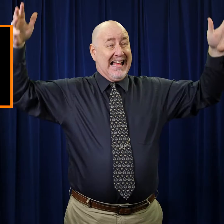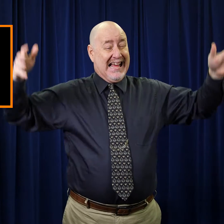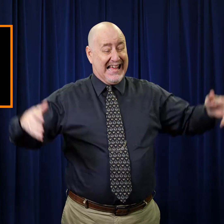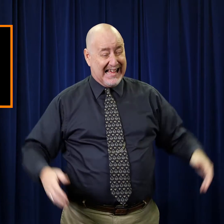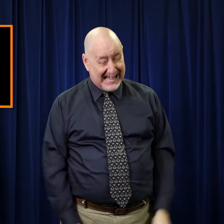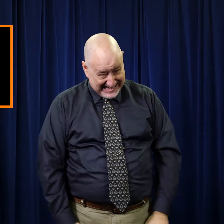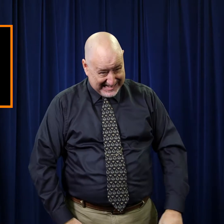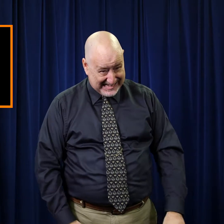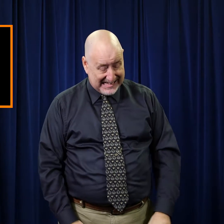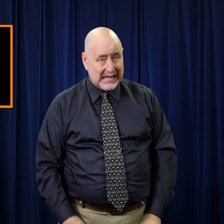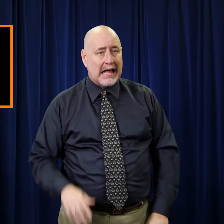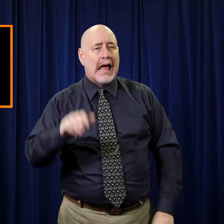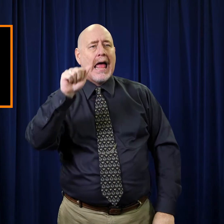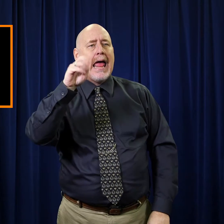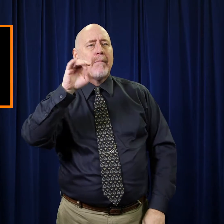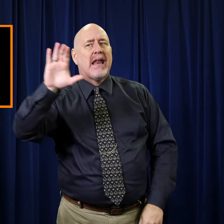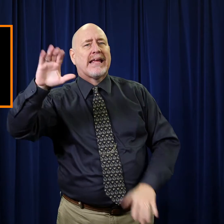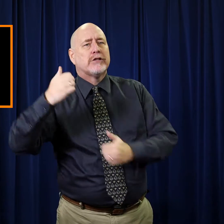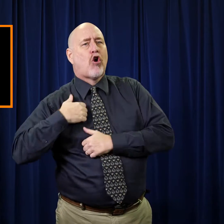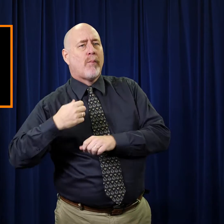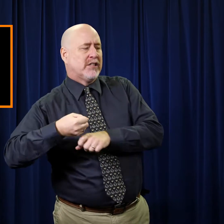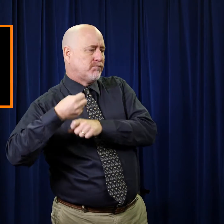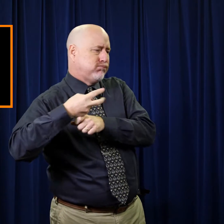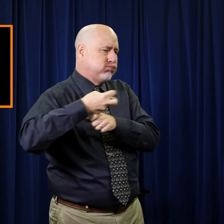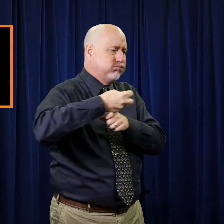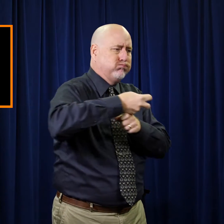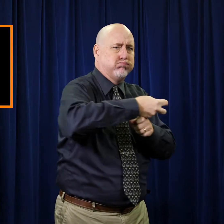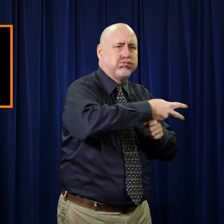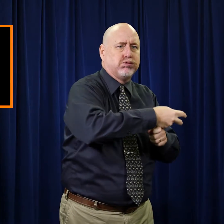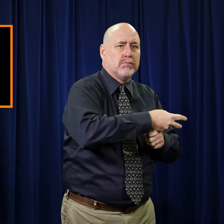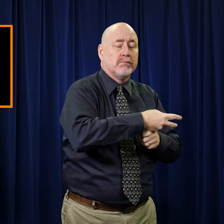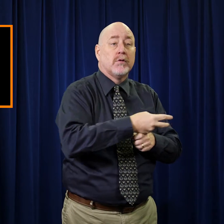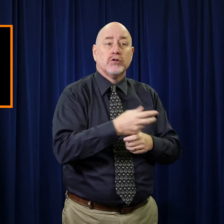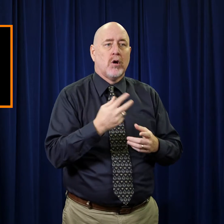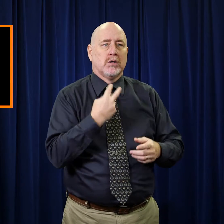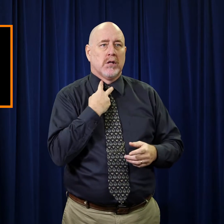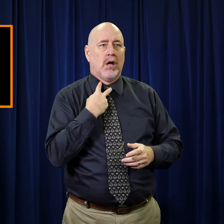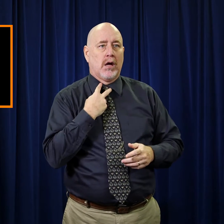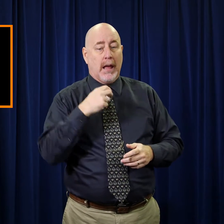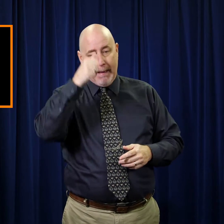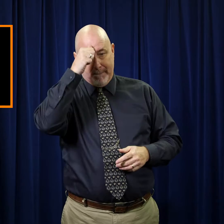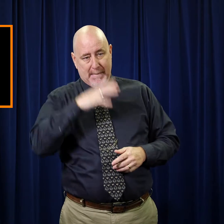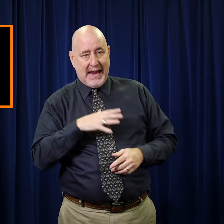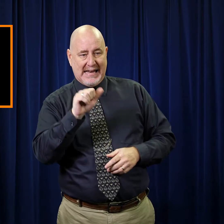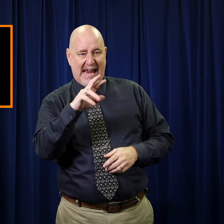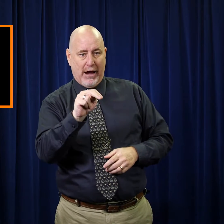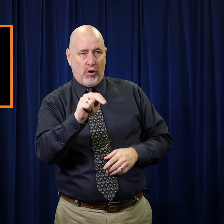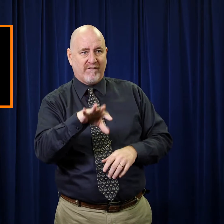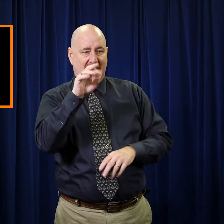Moses' hands drop Amalek starts winning. And so Aaron and a man named Hur come